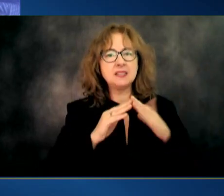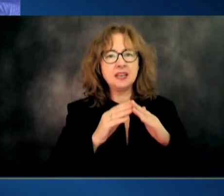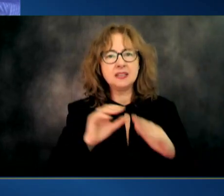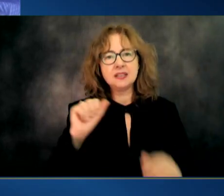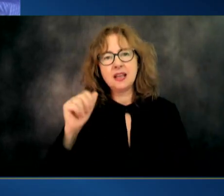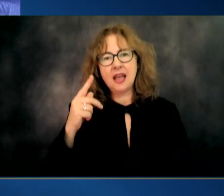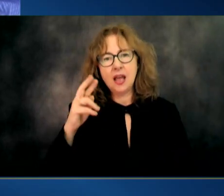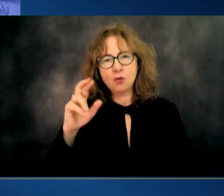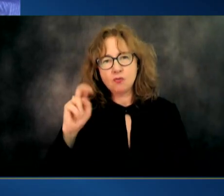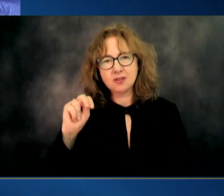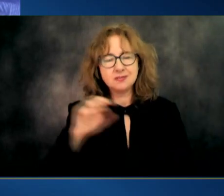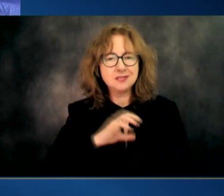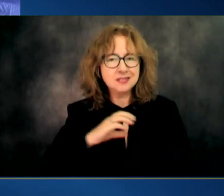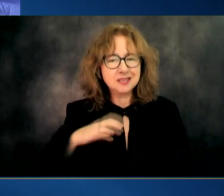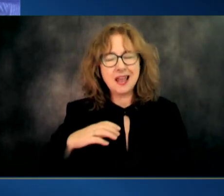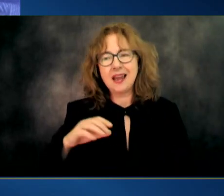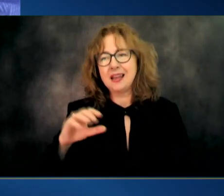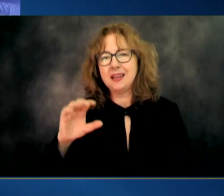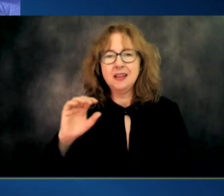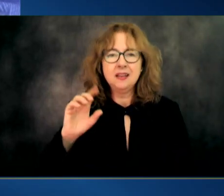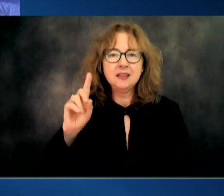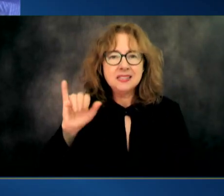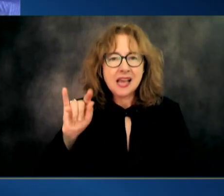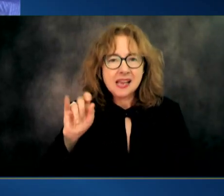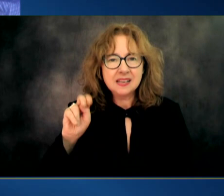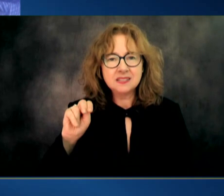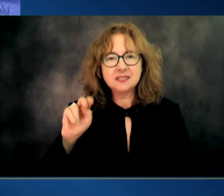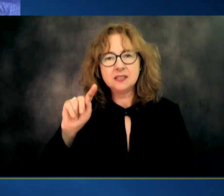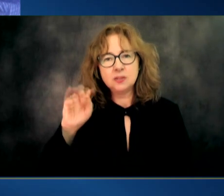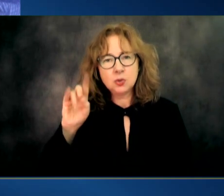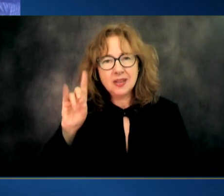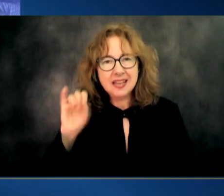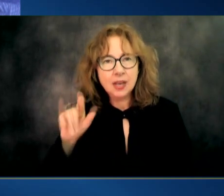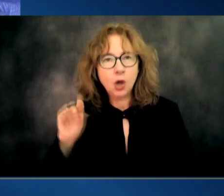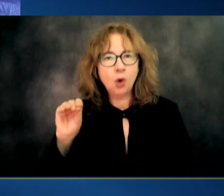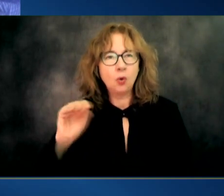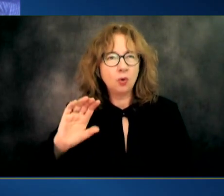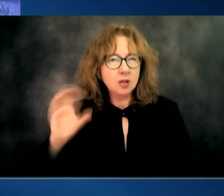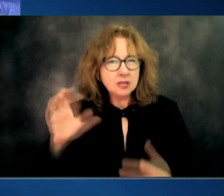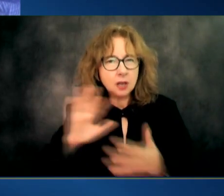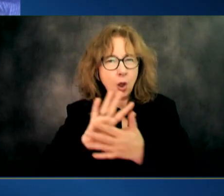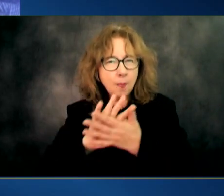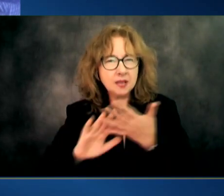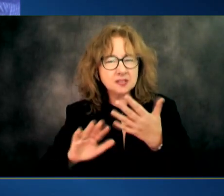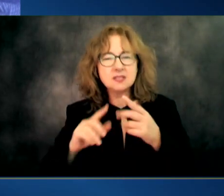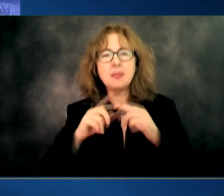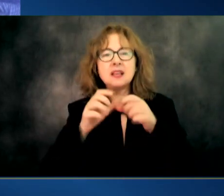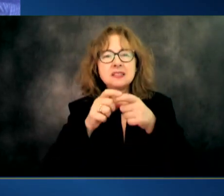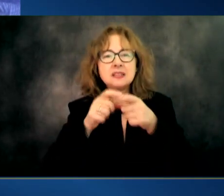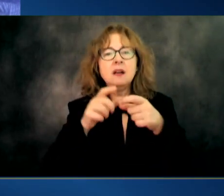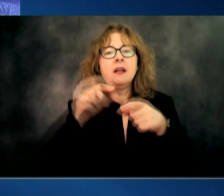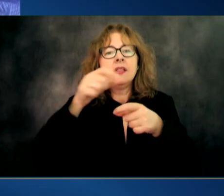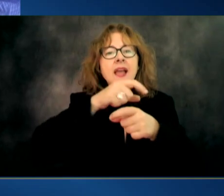Columbus, Dayton and Toledo, so -- and then all subsidiary counties. So, our organization